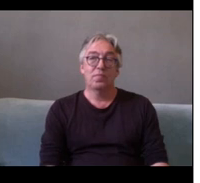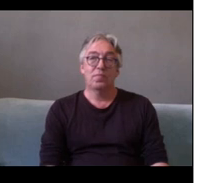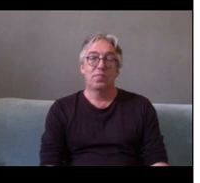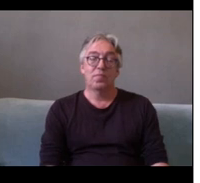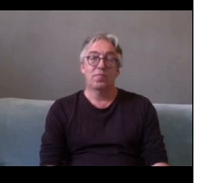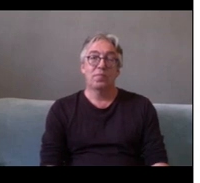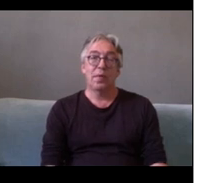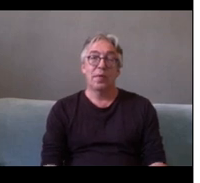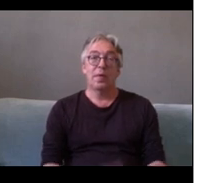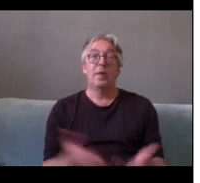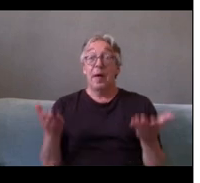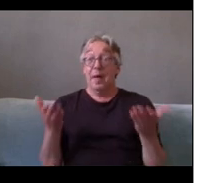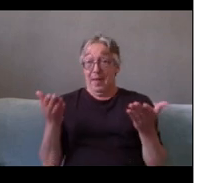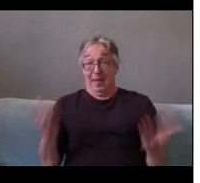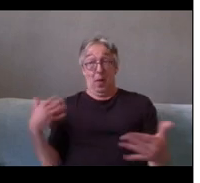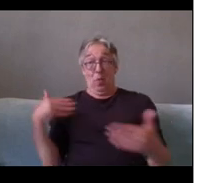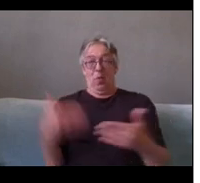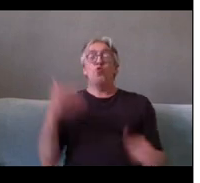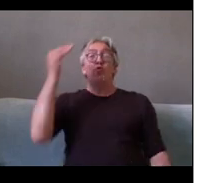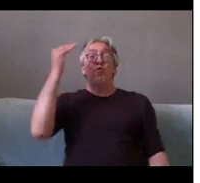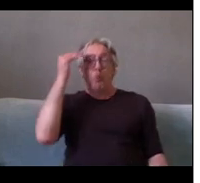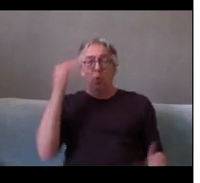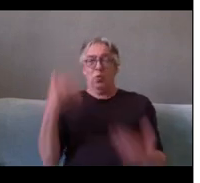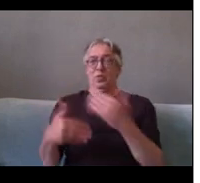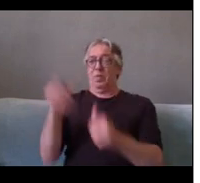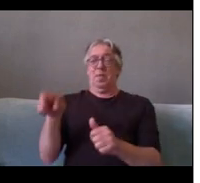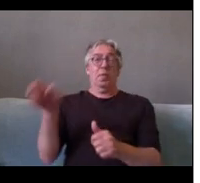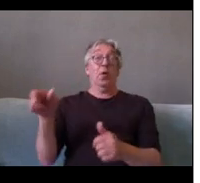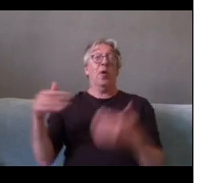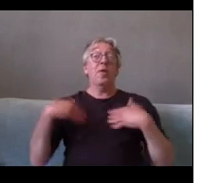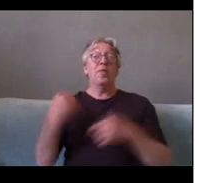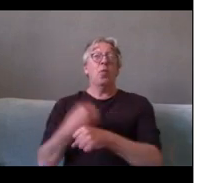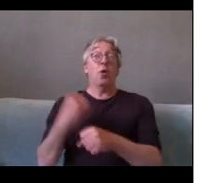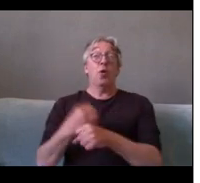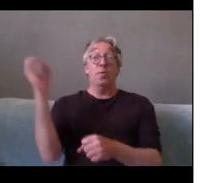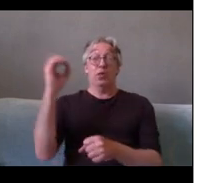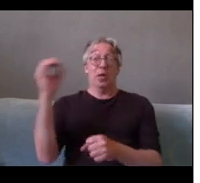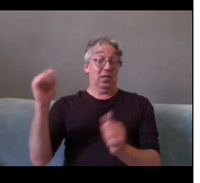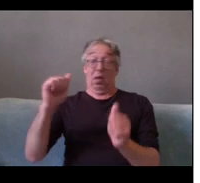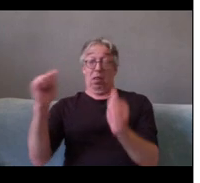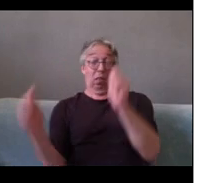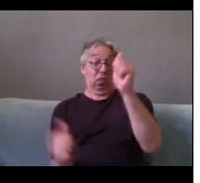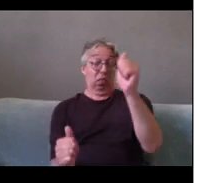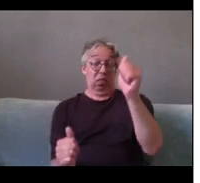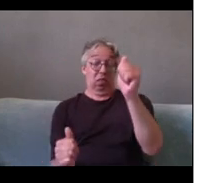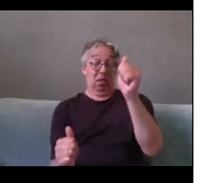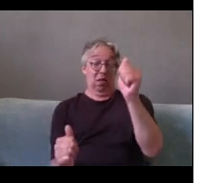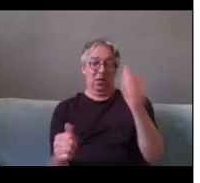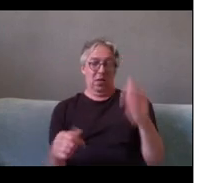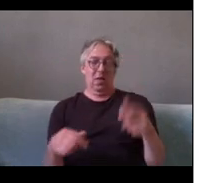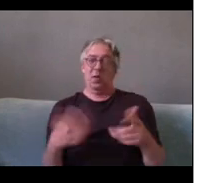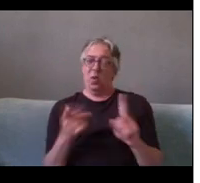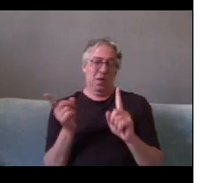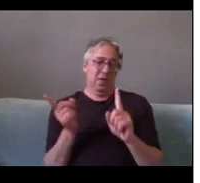It's key to collect good quality disability disaggregated data